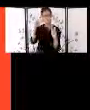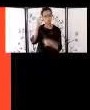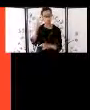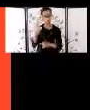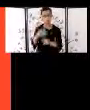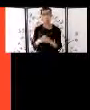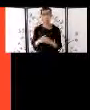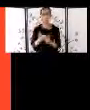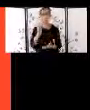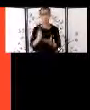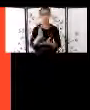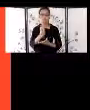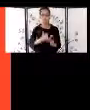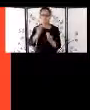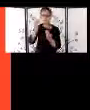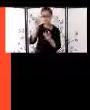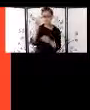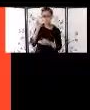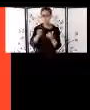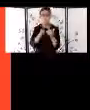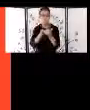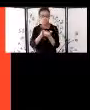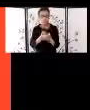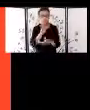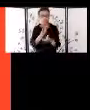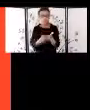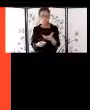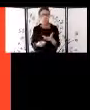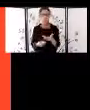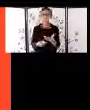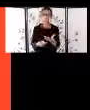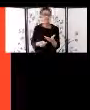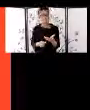evidence missing that would have created more confidence.